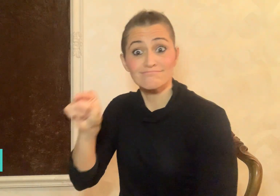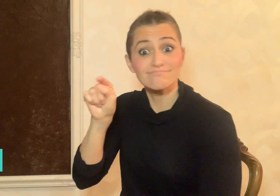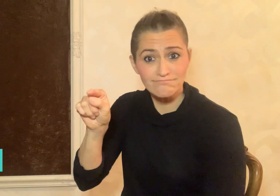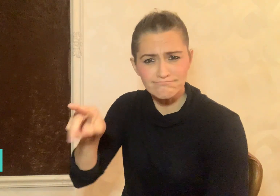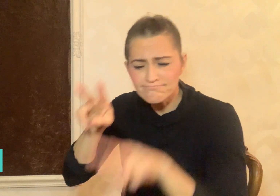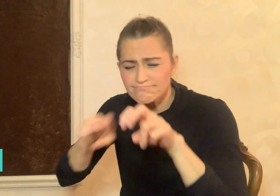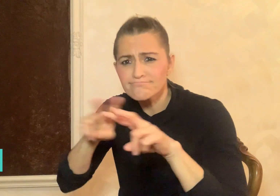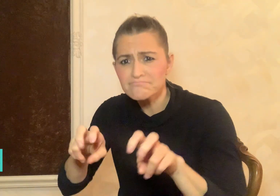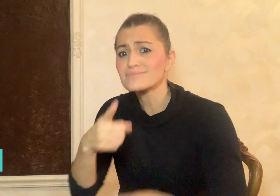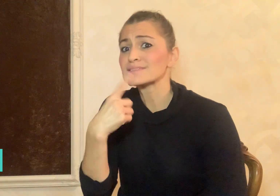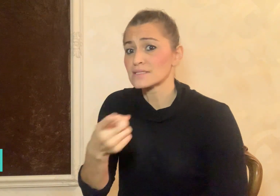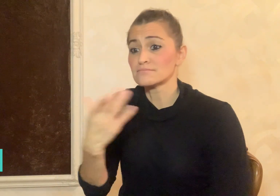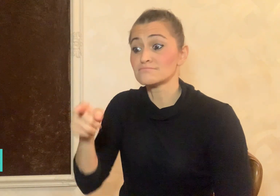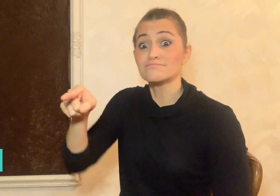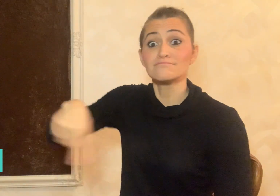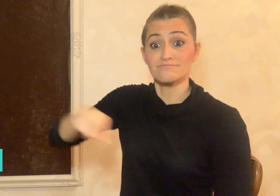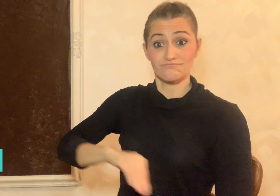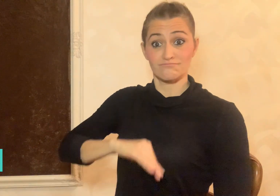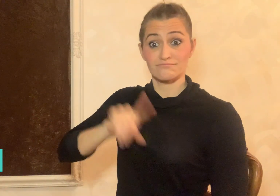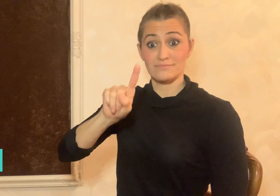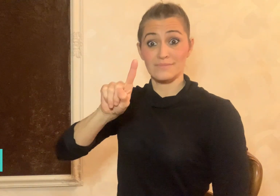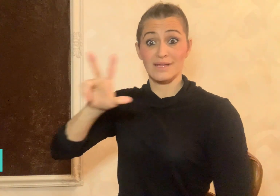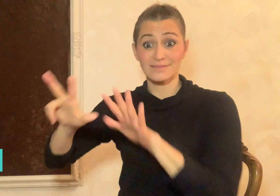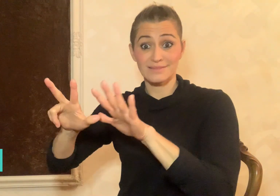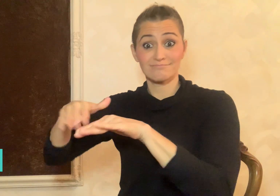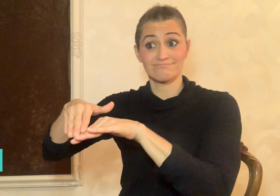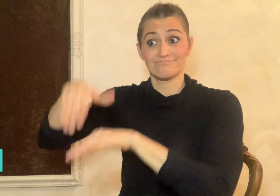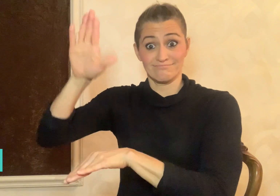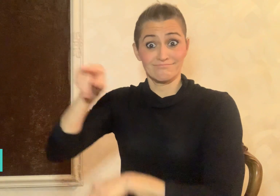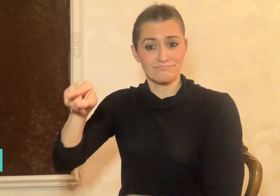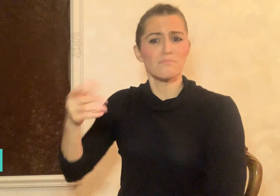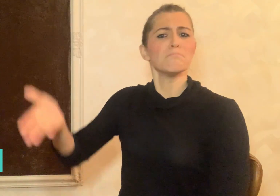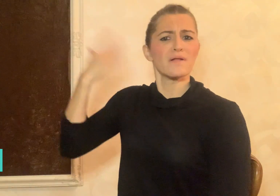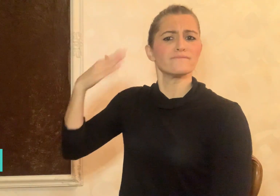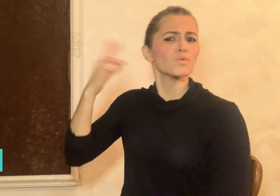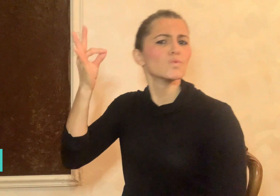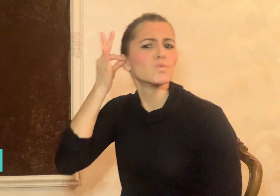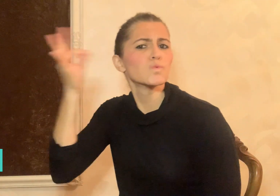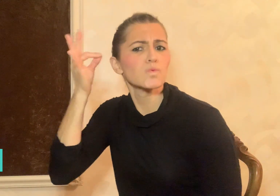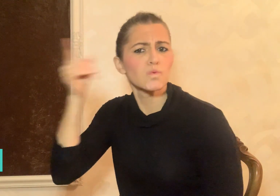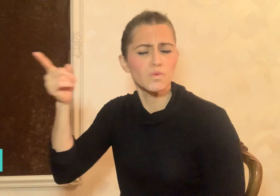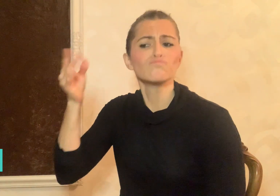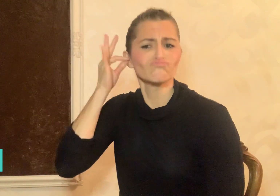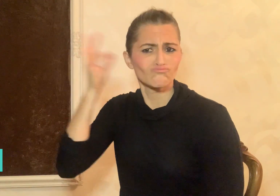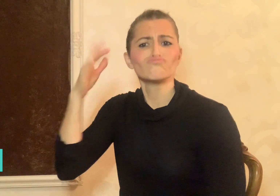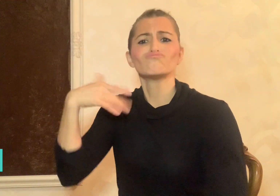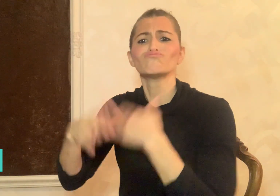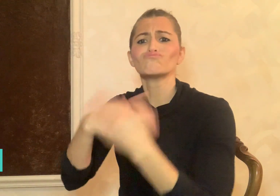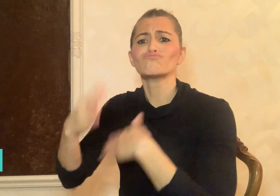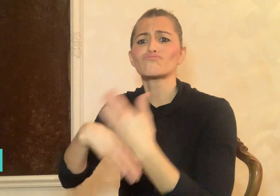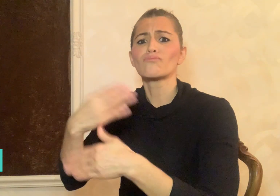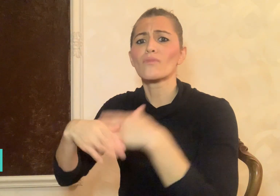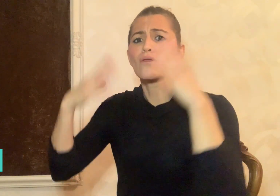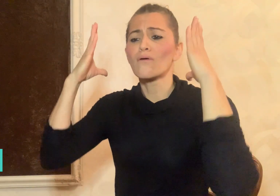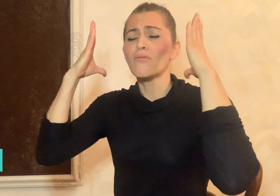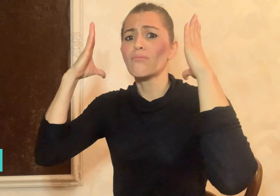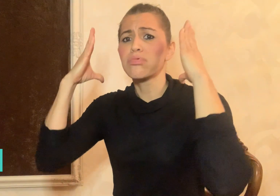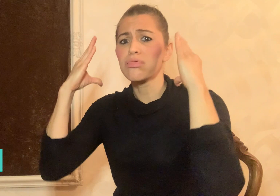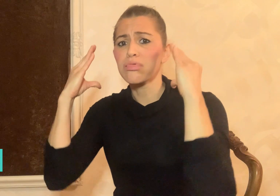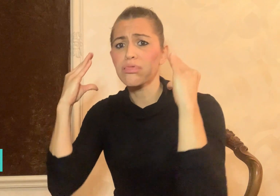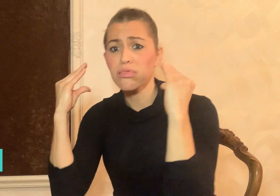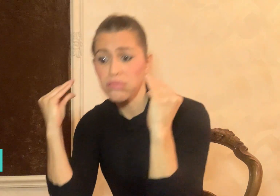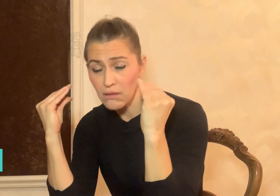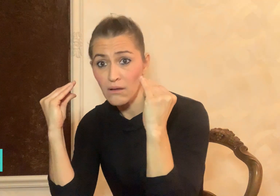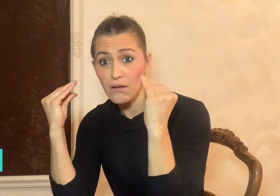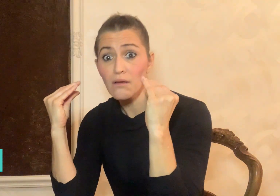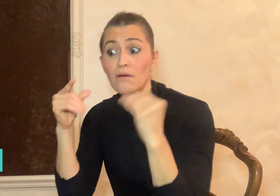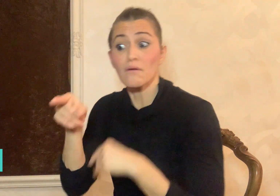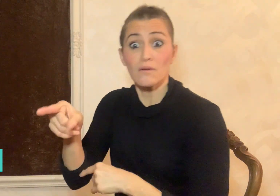adults who lose hearing later in life benefit more from getting